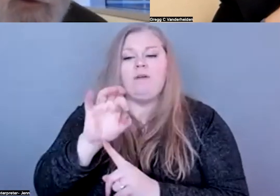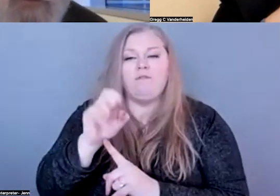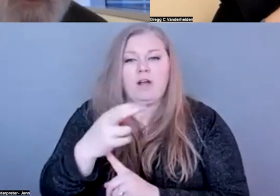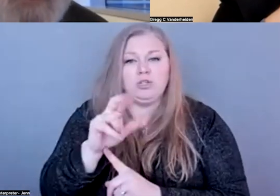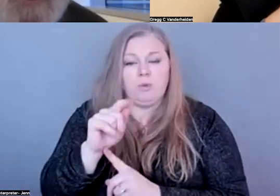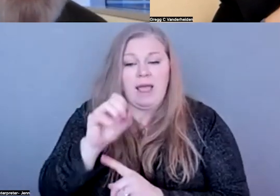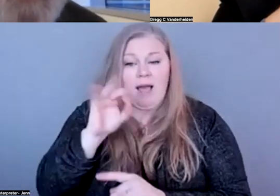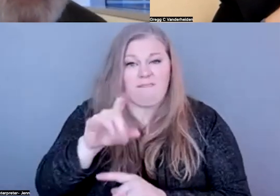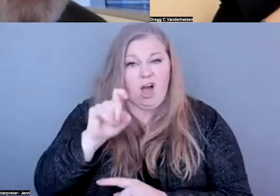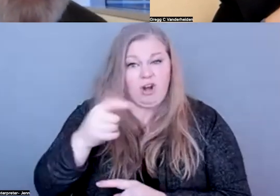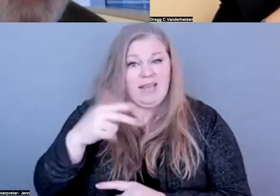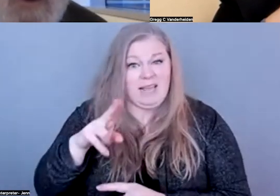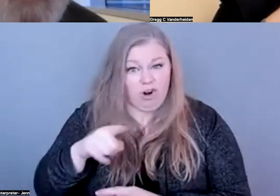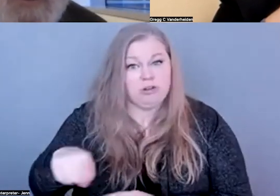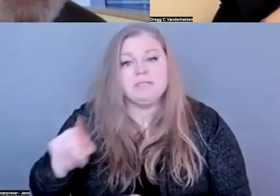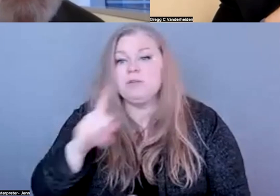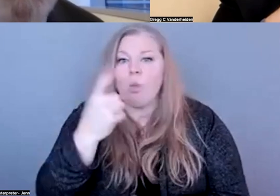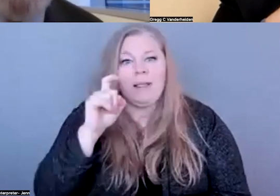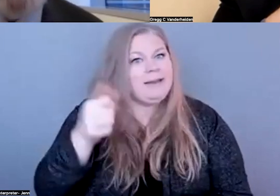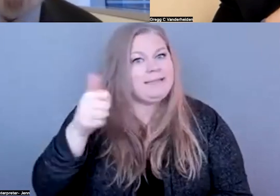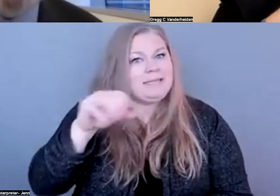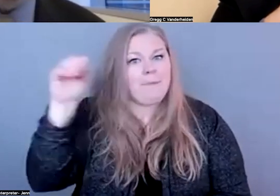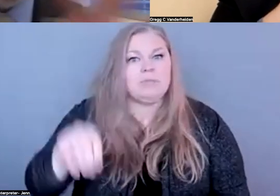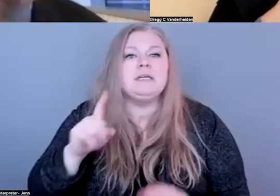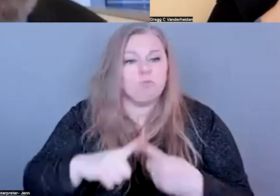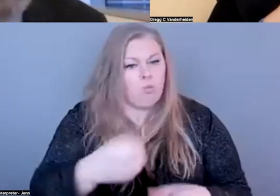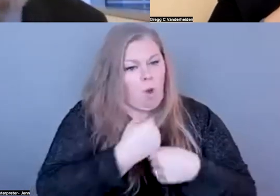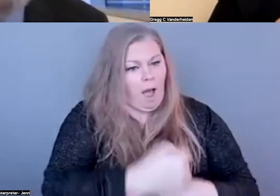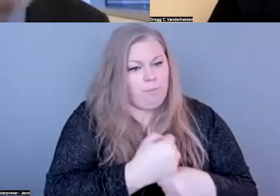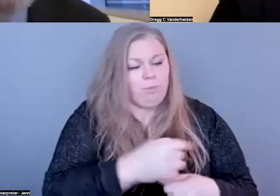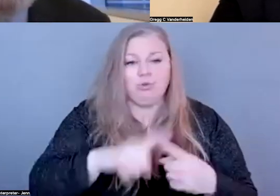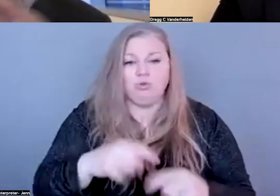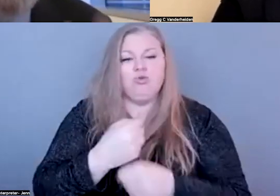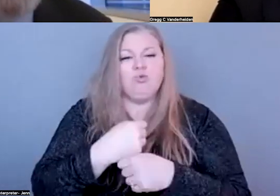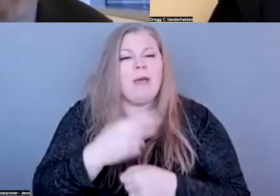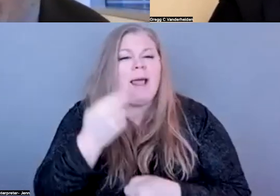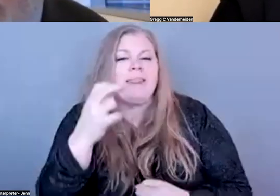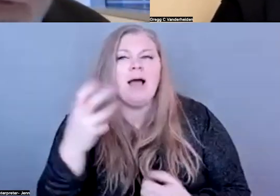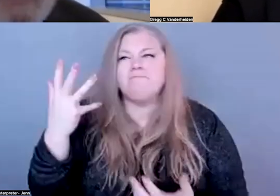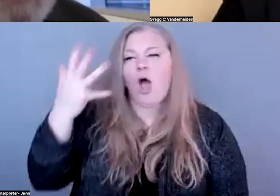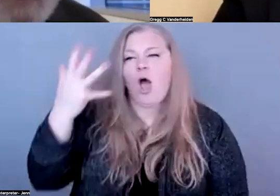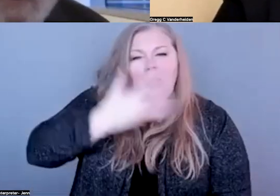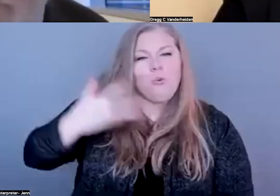but you only need 10% of them to be operating in order to create the illusion of a holographic 3D